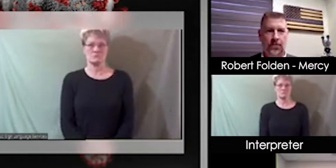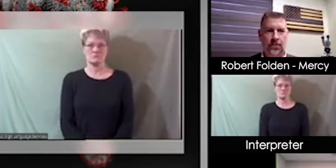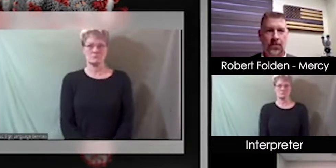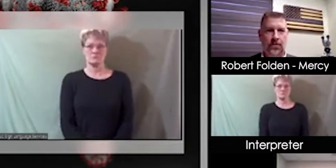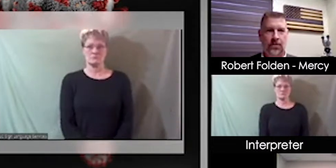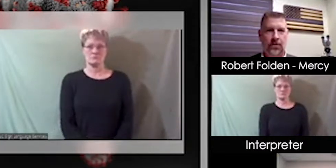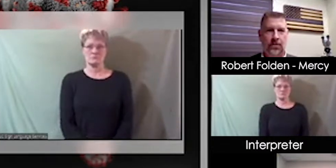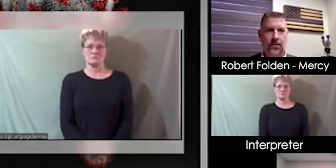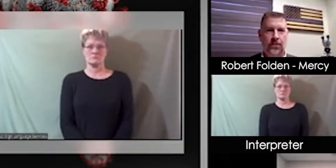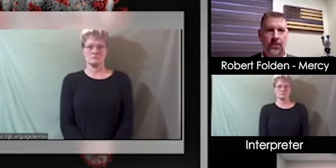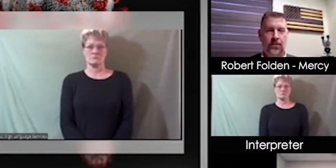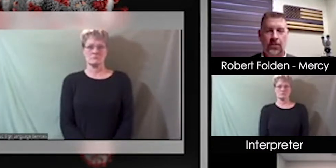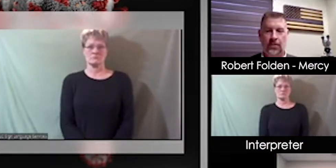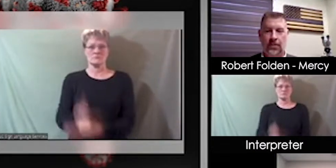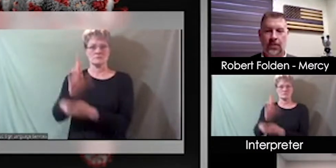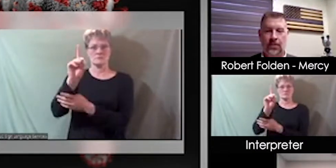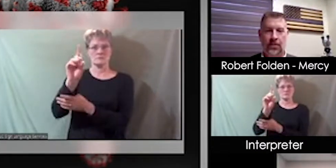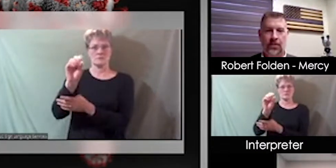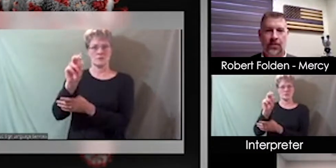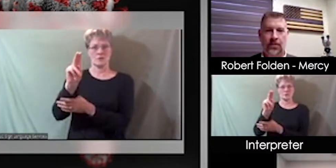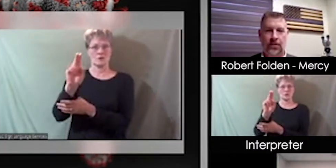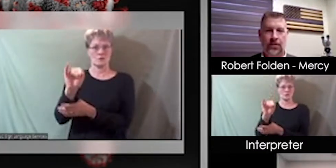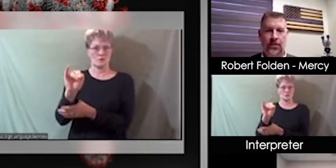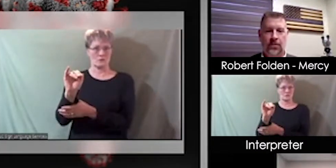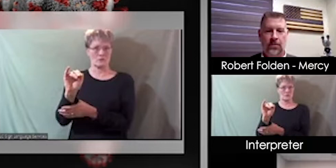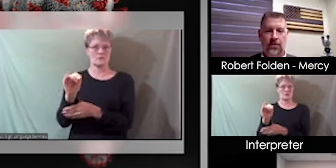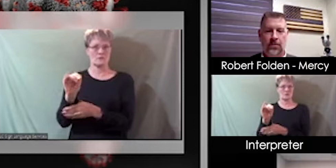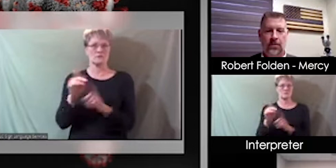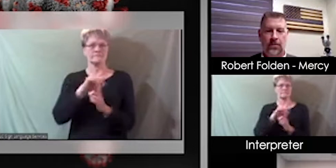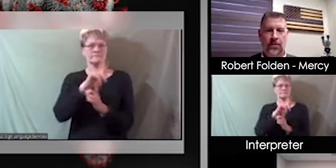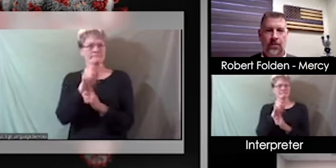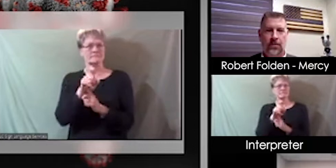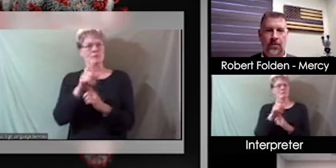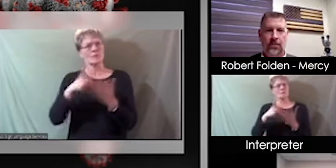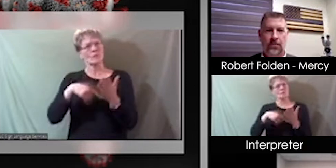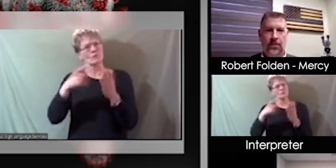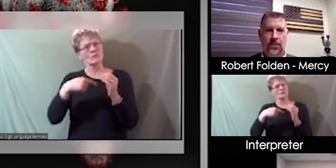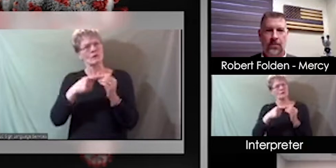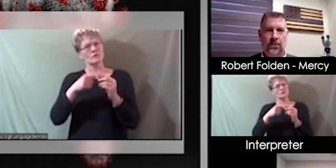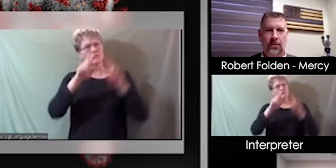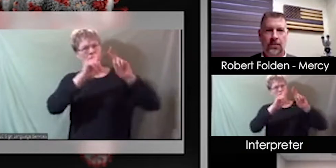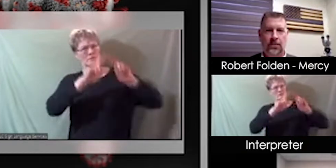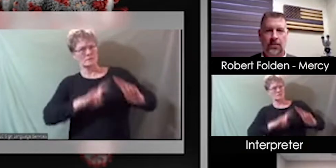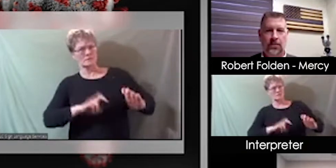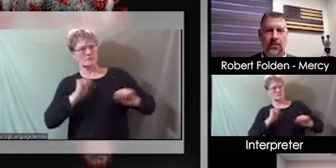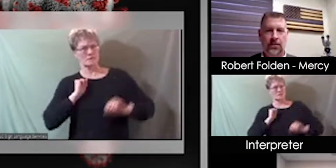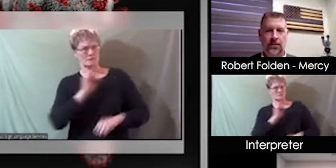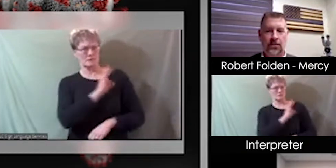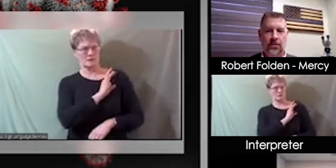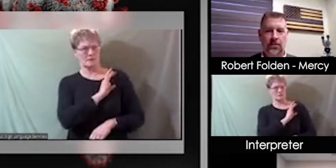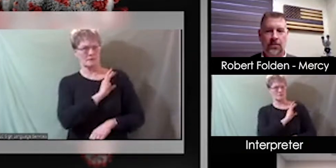I have a question regarding screening of staff. So in the event